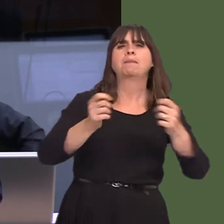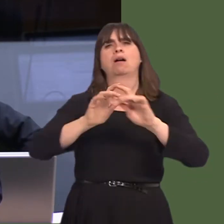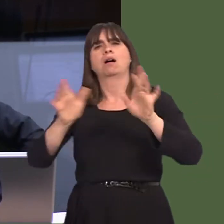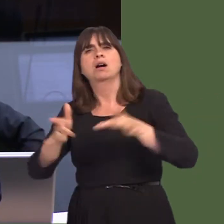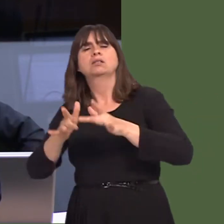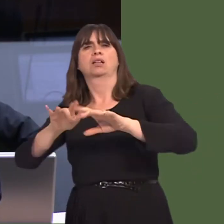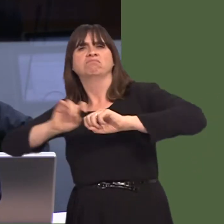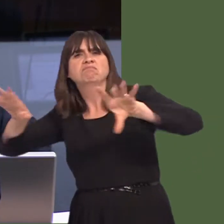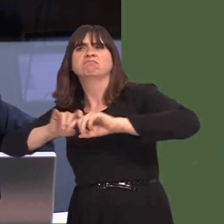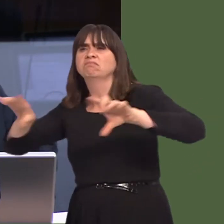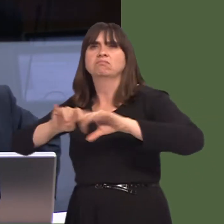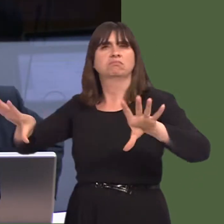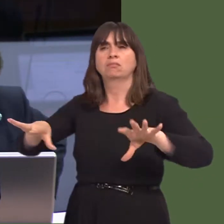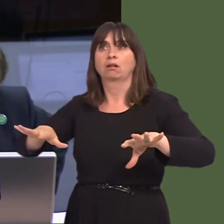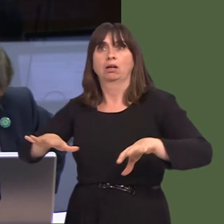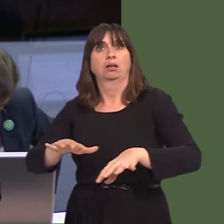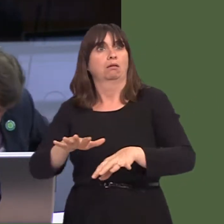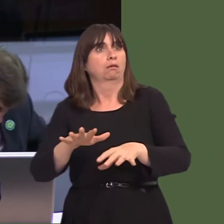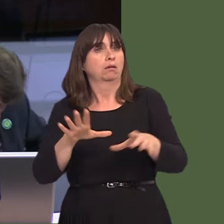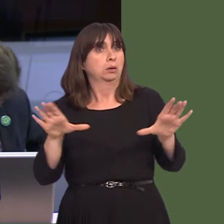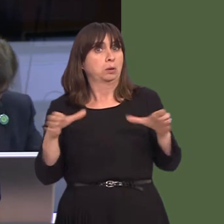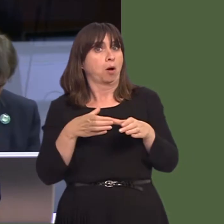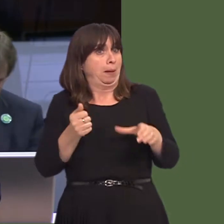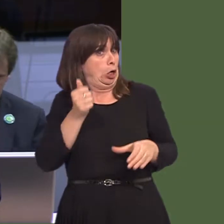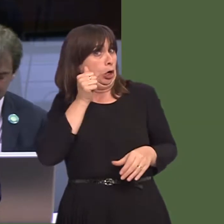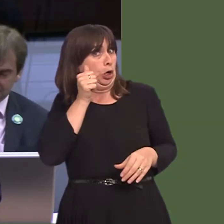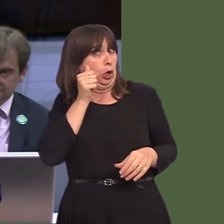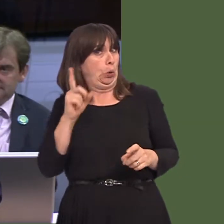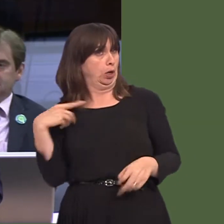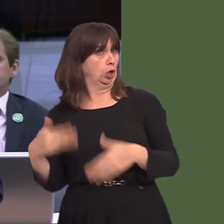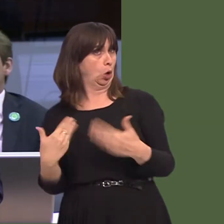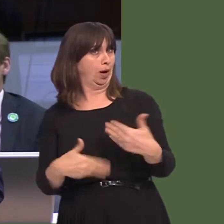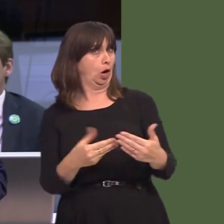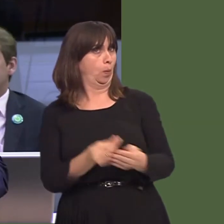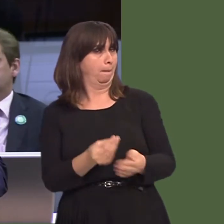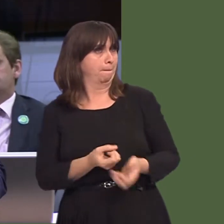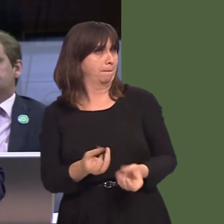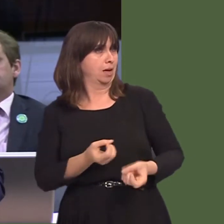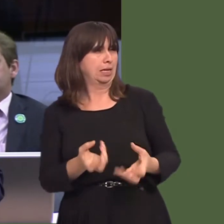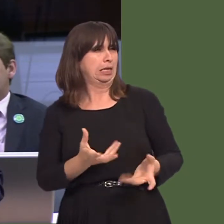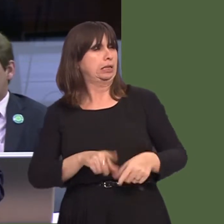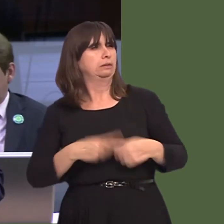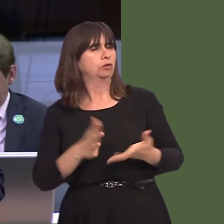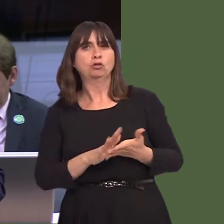then uncovered that showed that the department was aware of what was going on with this money. You are head of the Government.